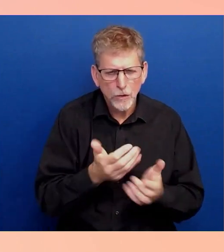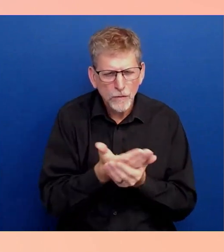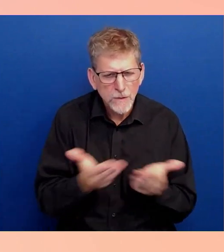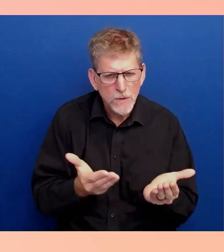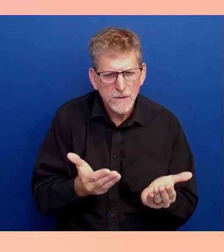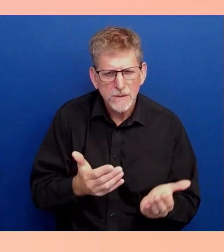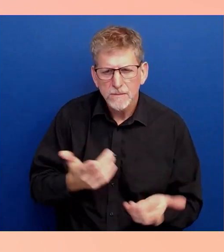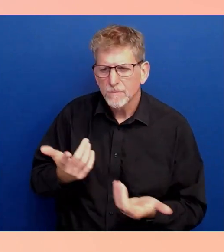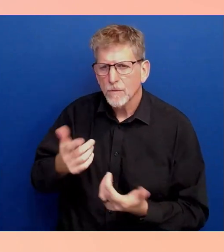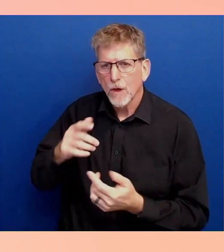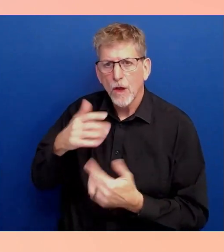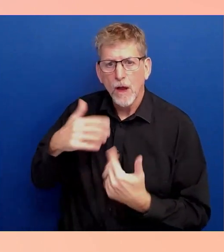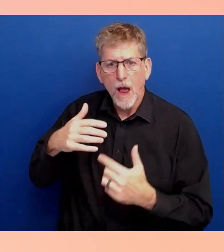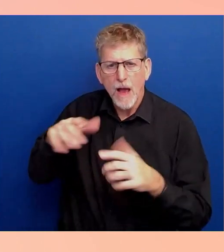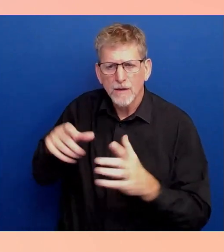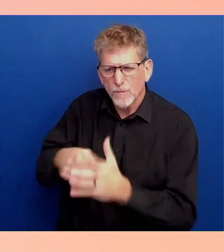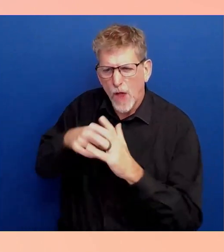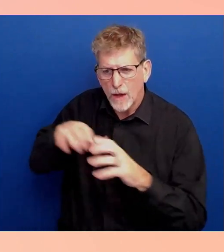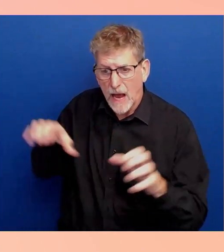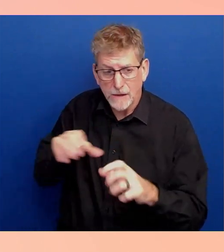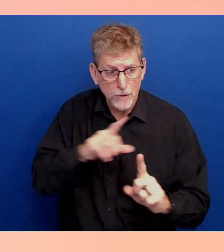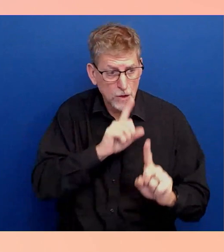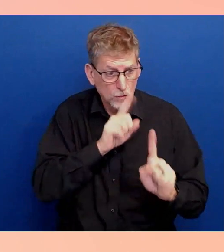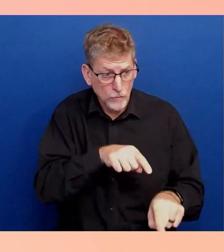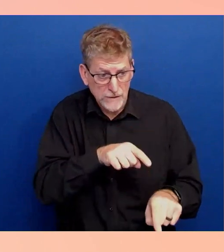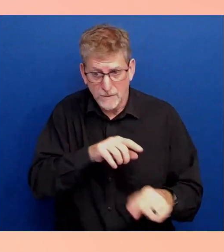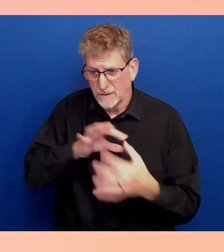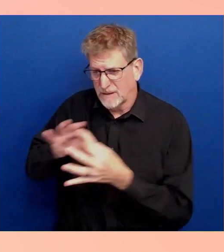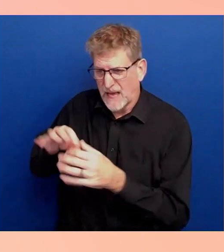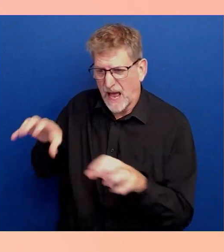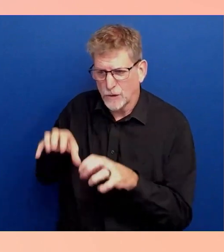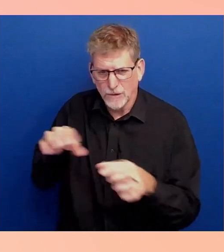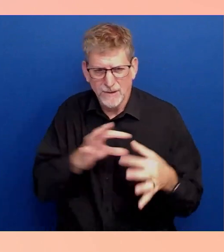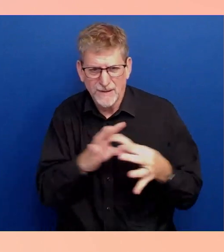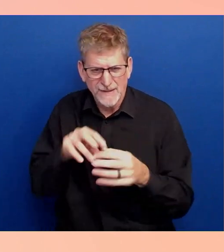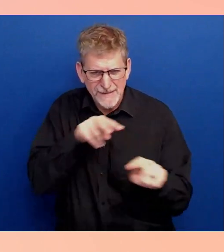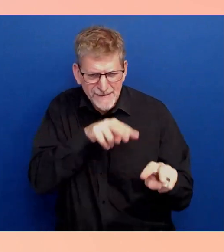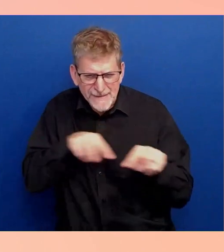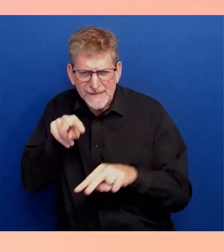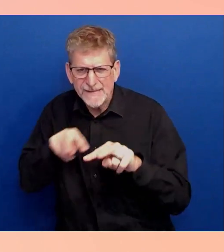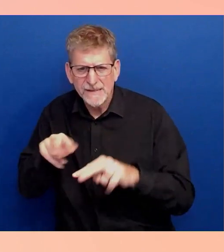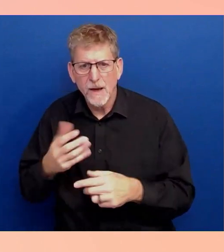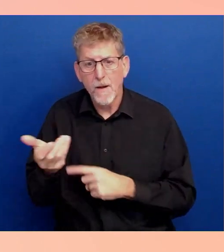Because mobile apps are catered to highly focused scenarios, it's been able to put us at the forefront of how